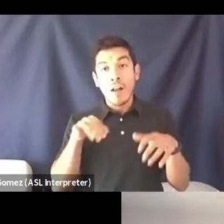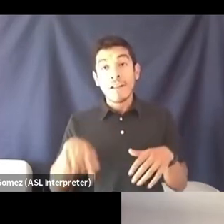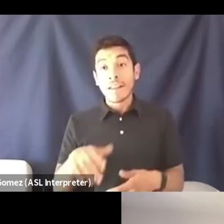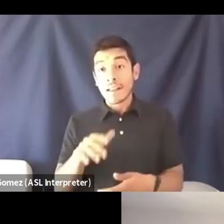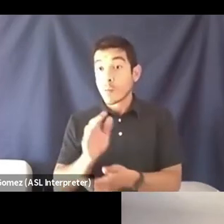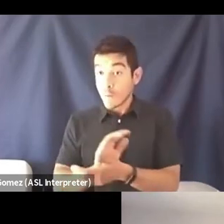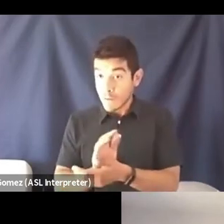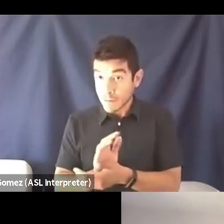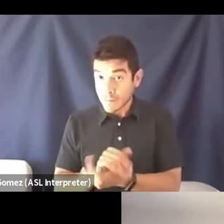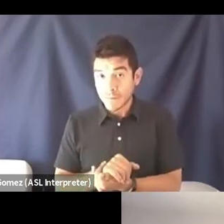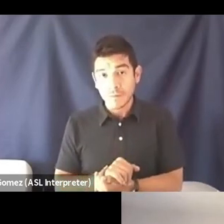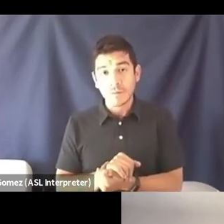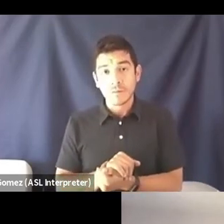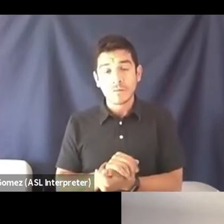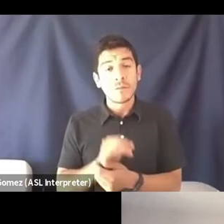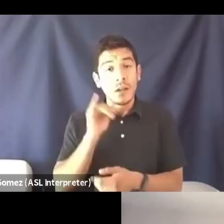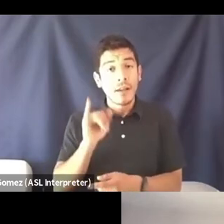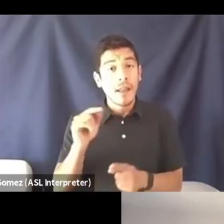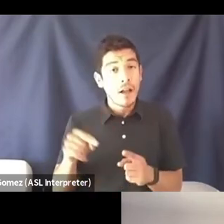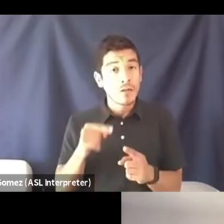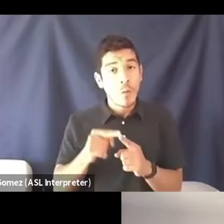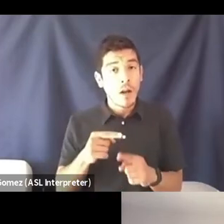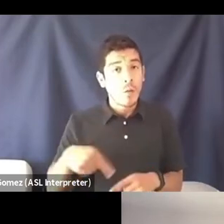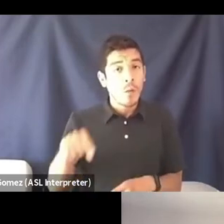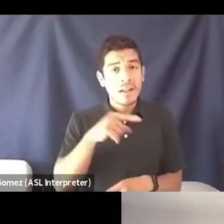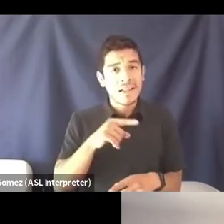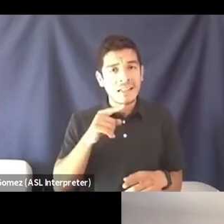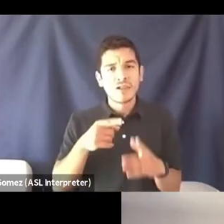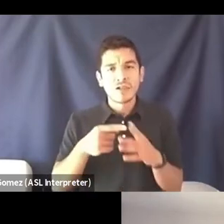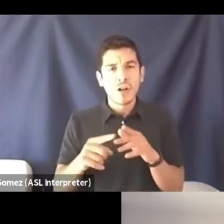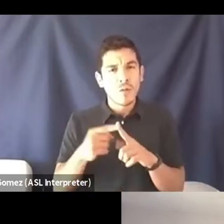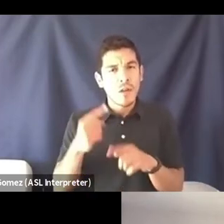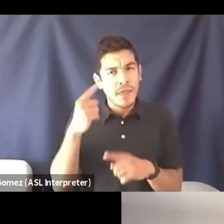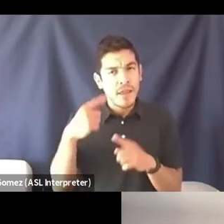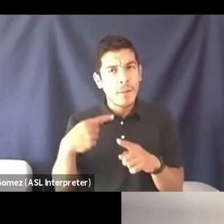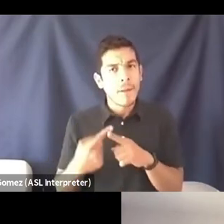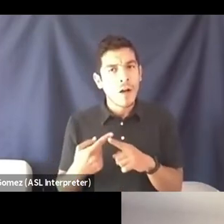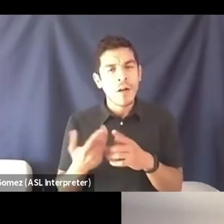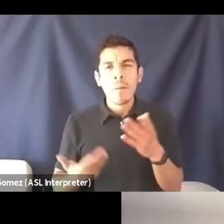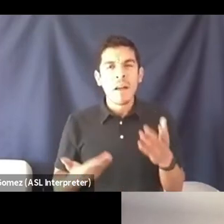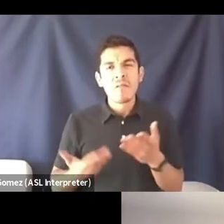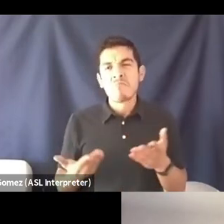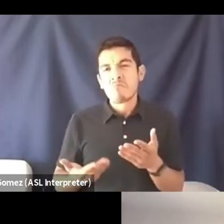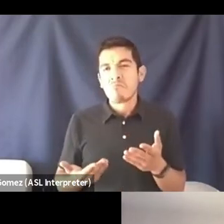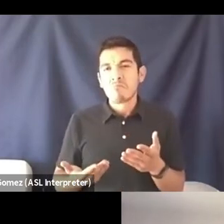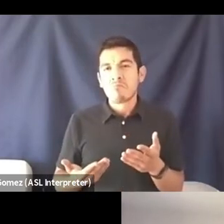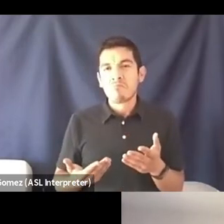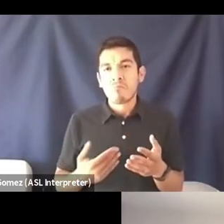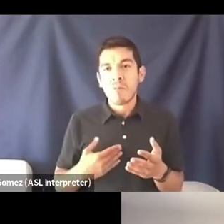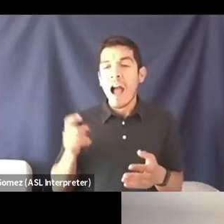And that's when we started to think about, maybe we shouldn't do all the voiceover in English.